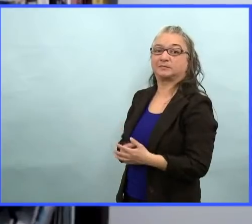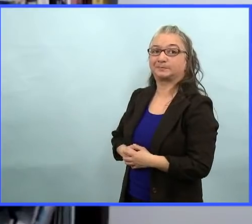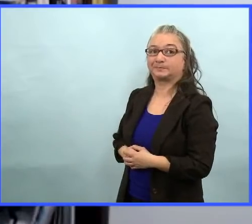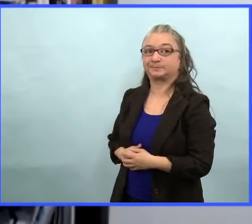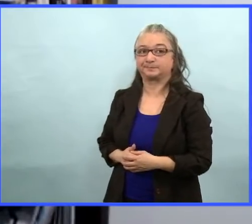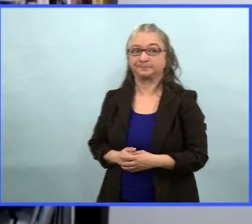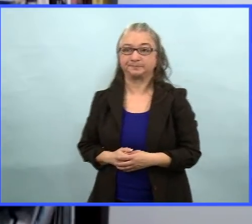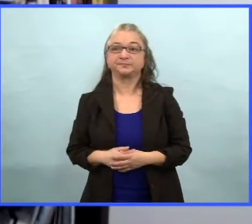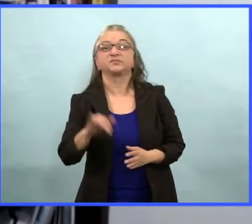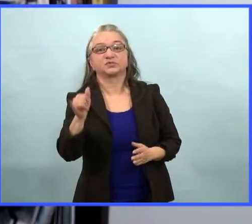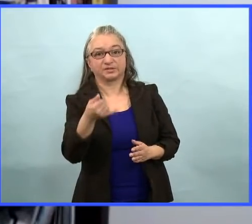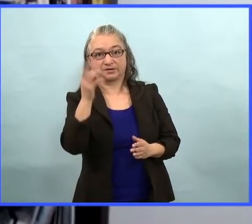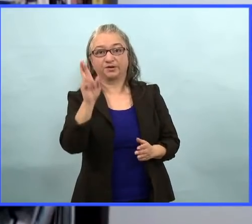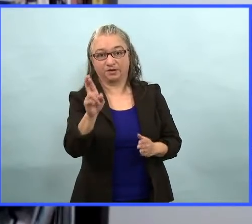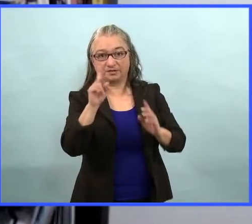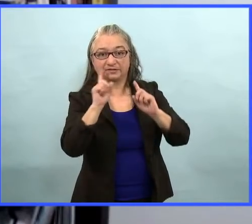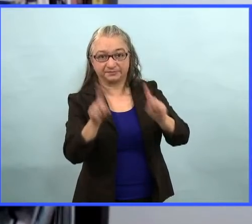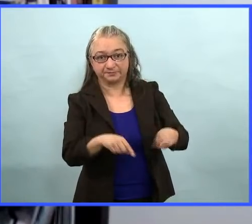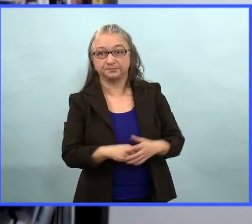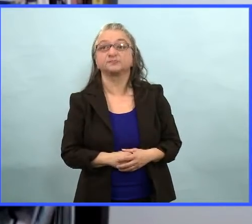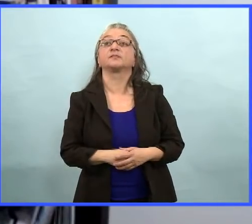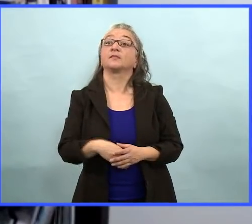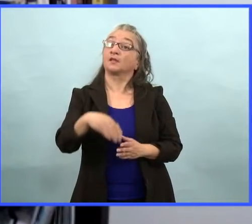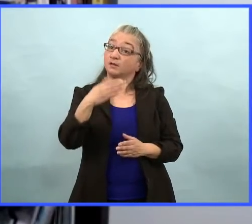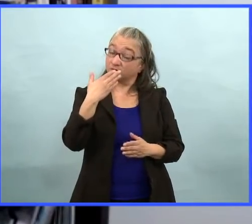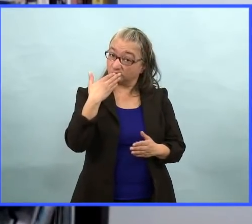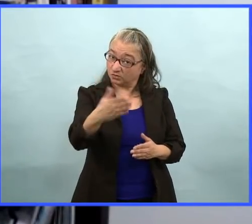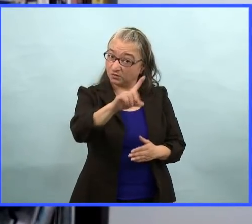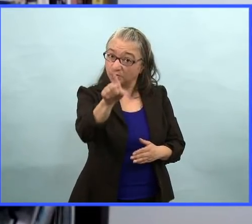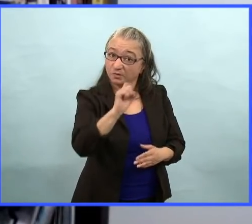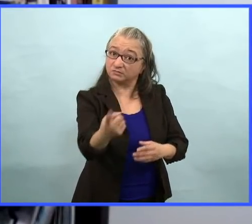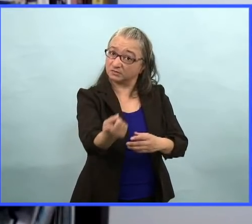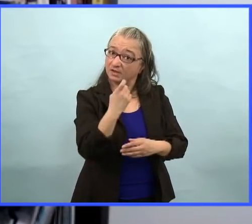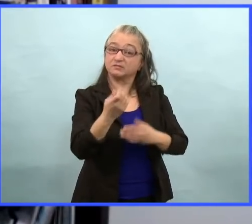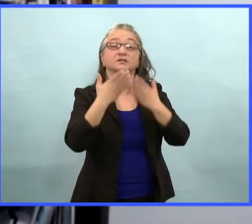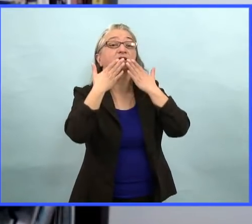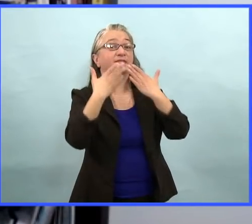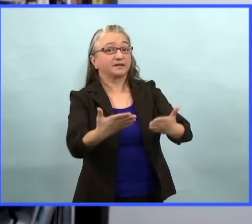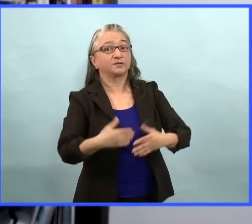yes thanks for that question it's a great chance to clarify for youth who are immunocompromised